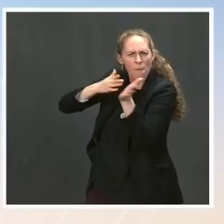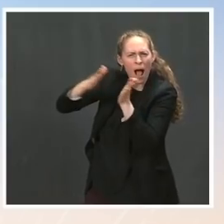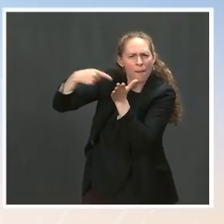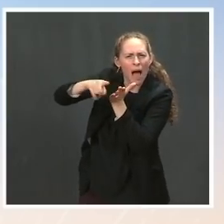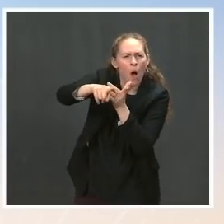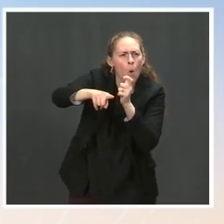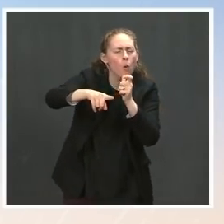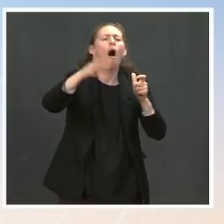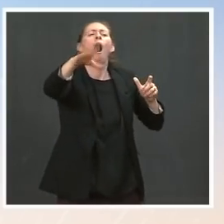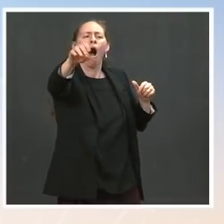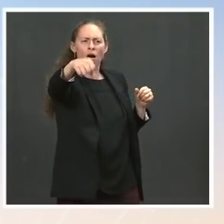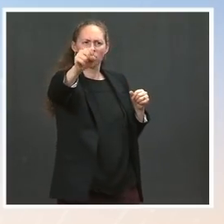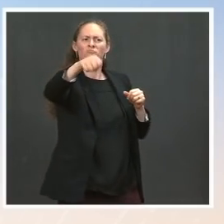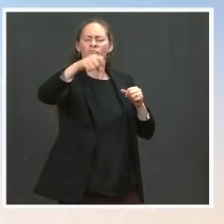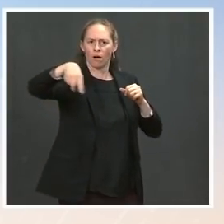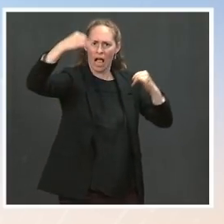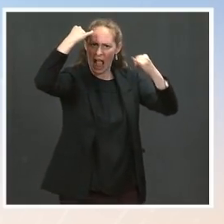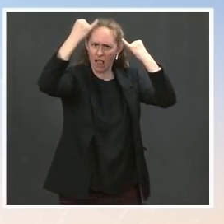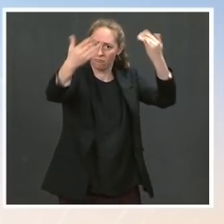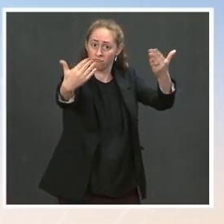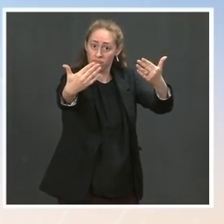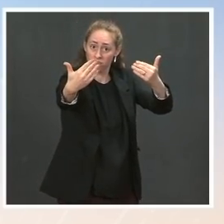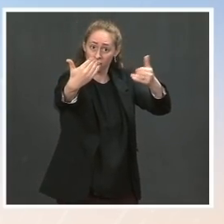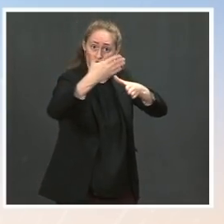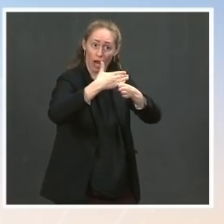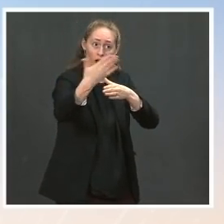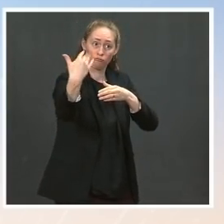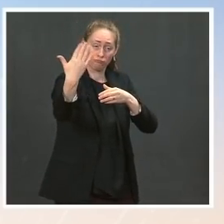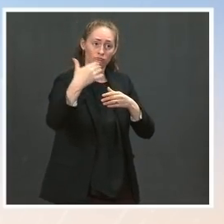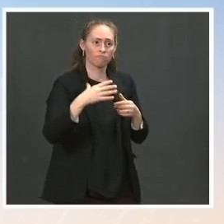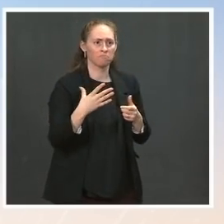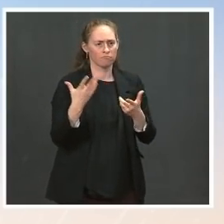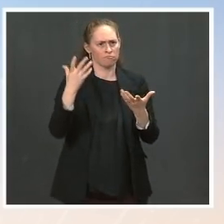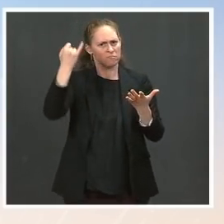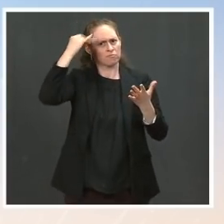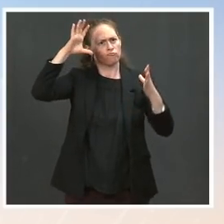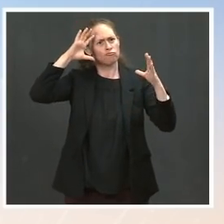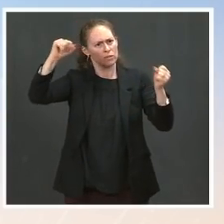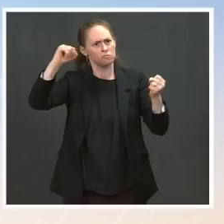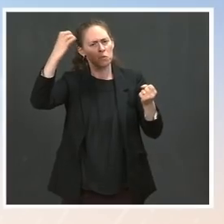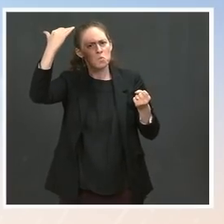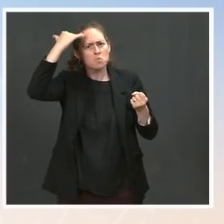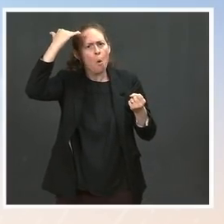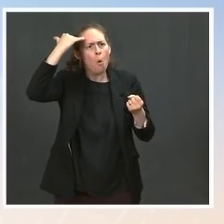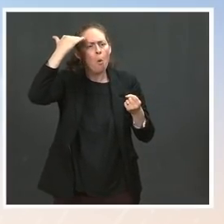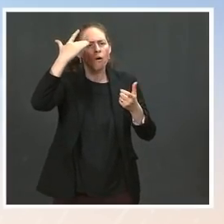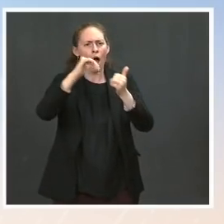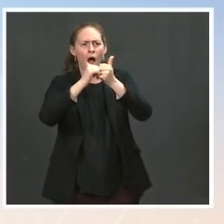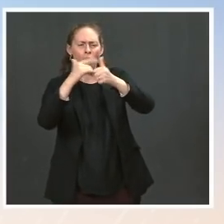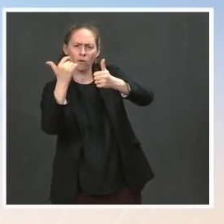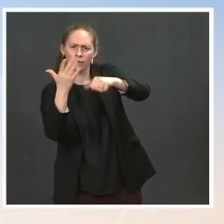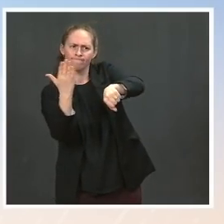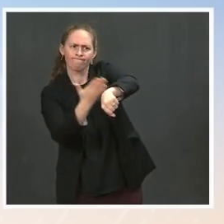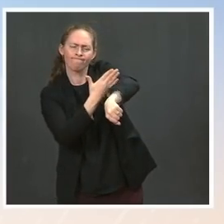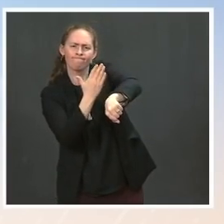And his objective is to find a way forward where we can modernize our nation's infrastructure so we can compete with China.